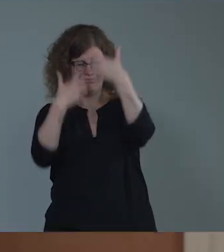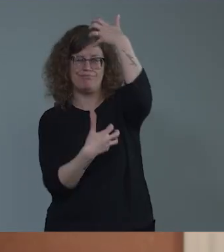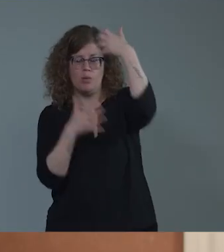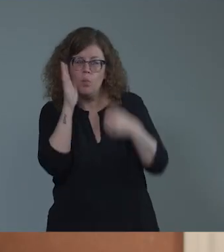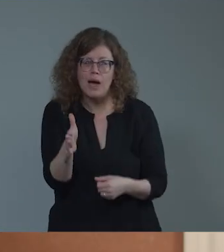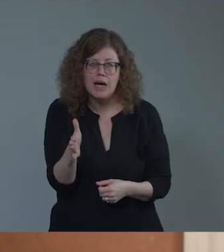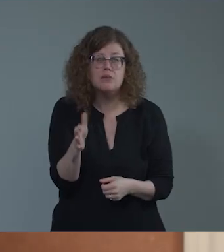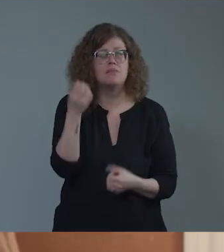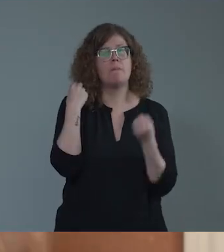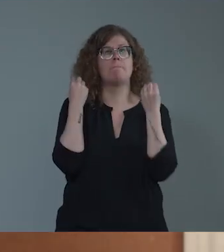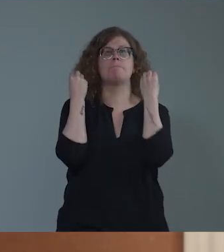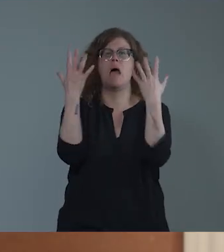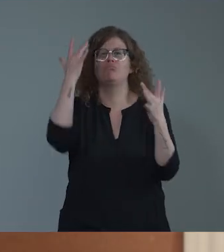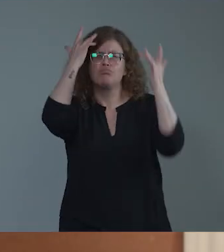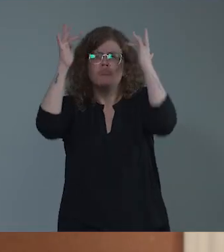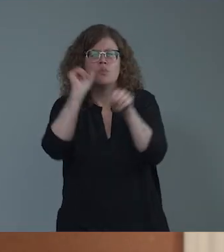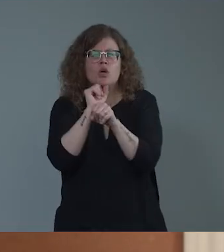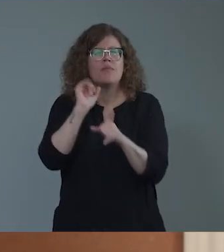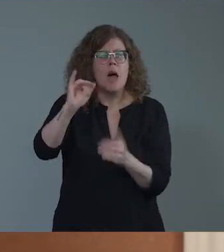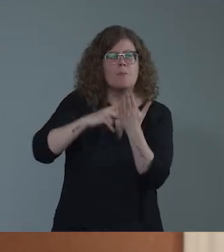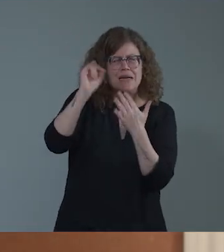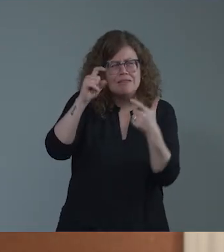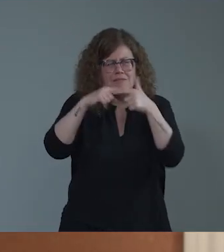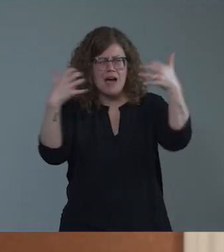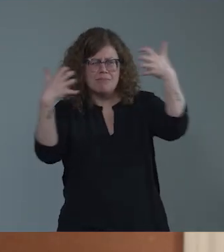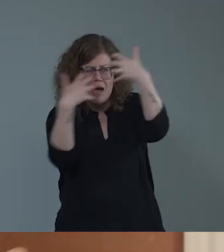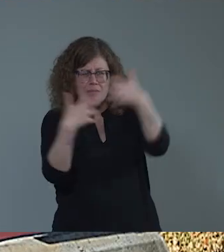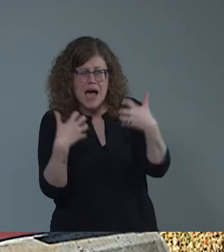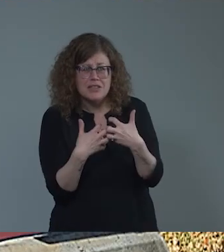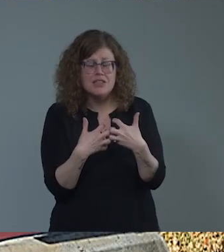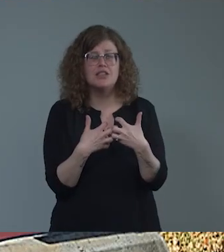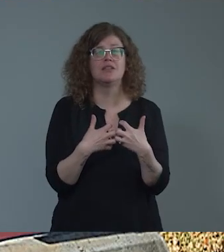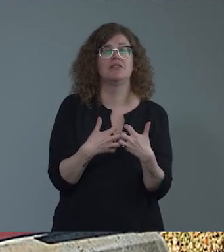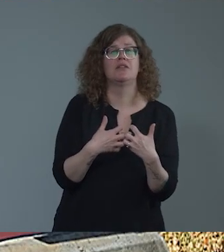You also want to make sure that there's a style of art that works for your needs. This comes up a lot with the Utility Box Program.